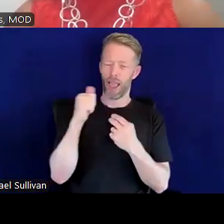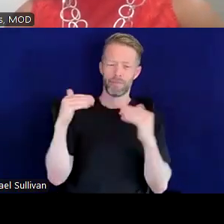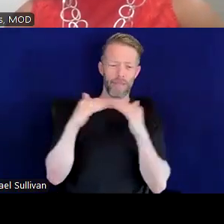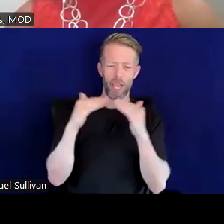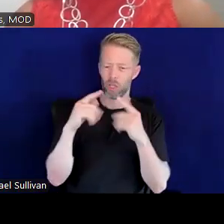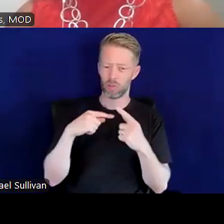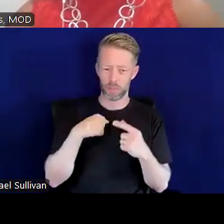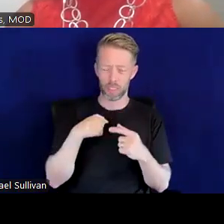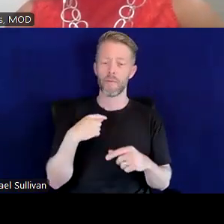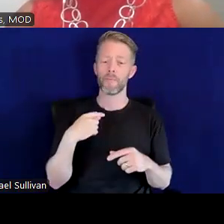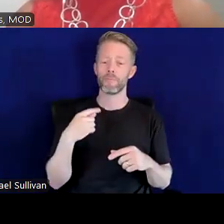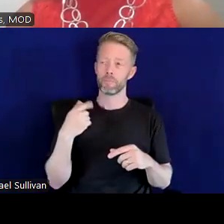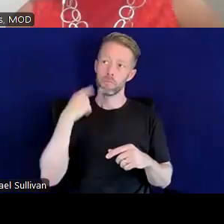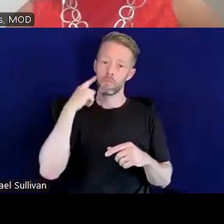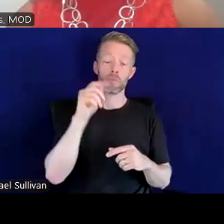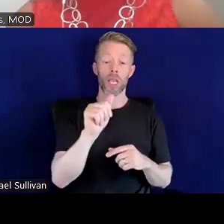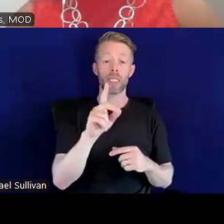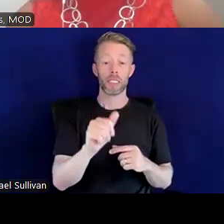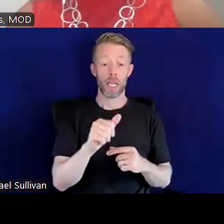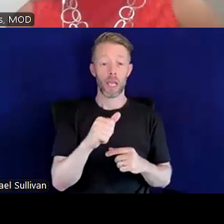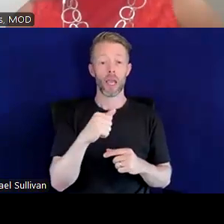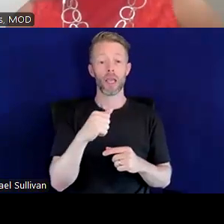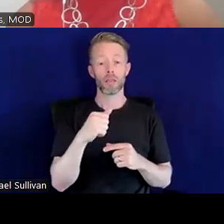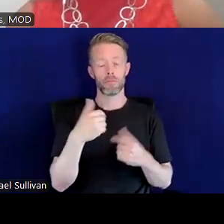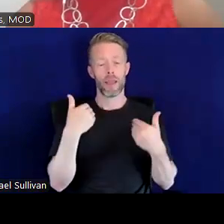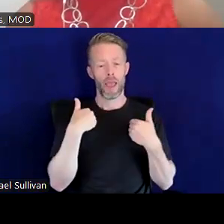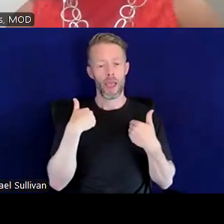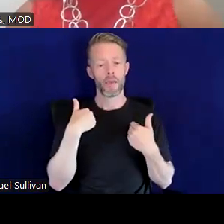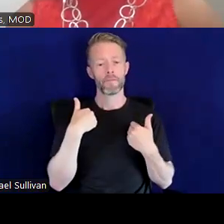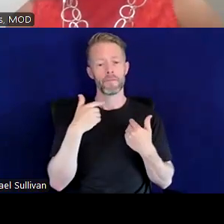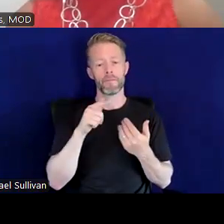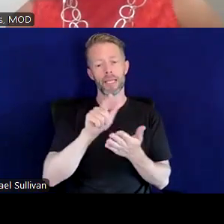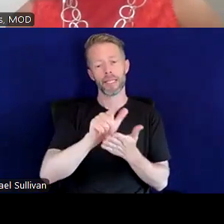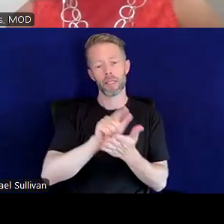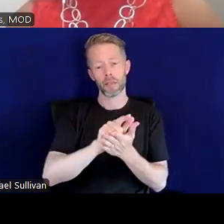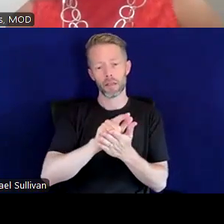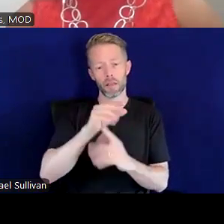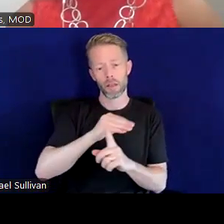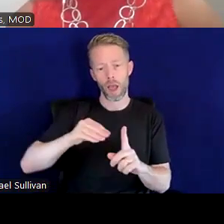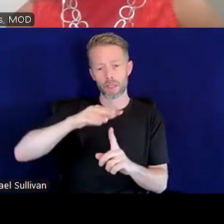have a question about that, I guess the ADA provides a context or a legal context for how to